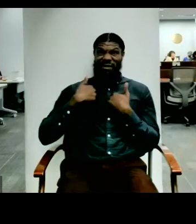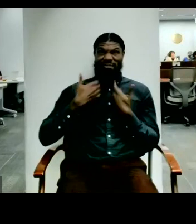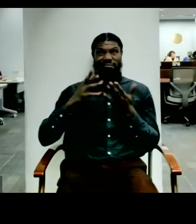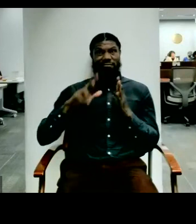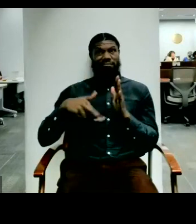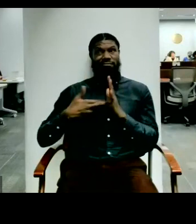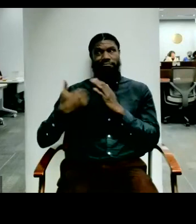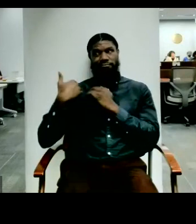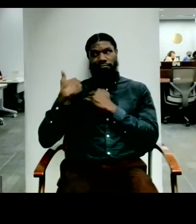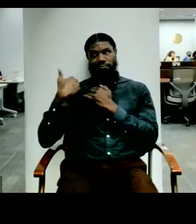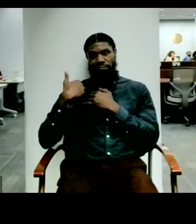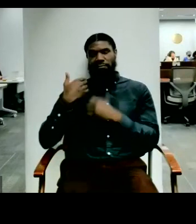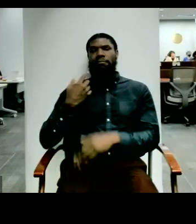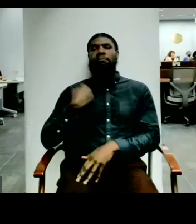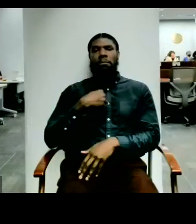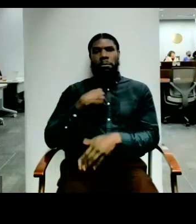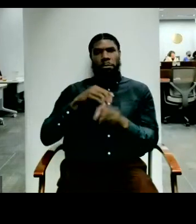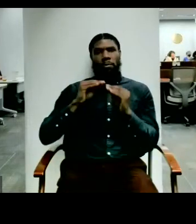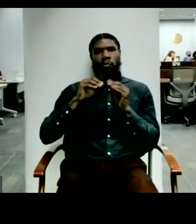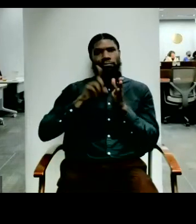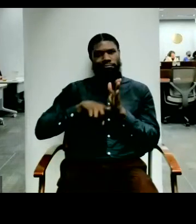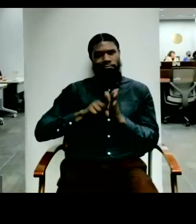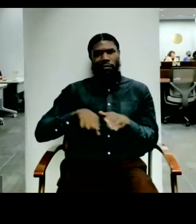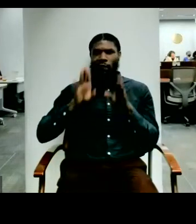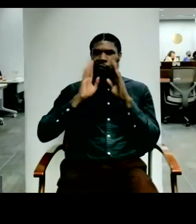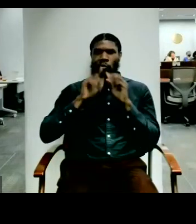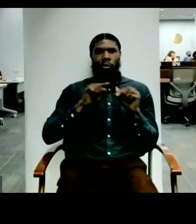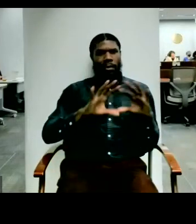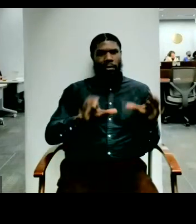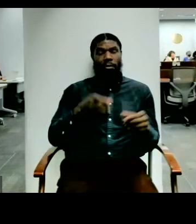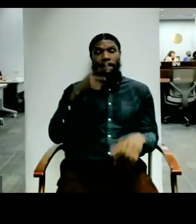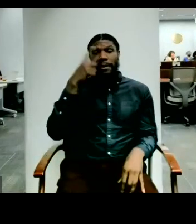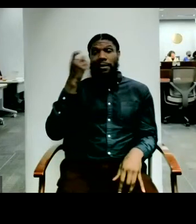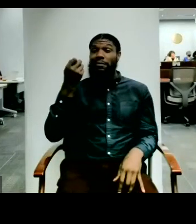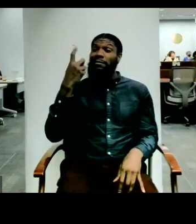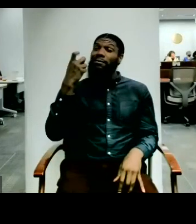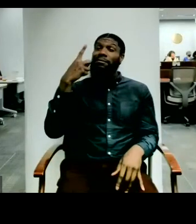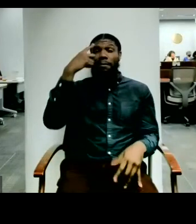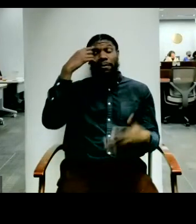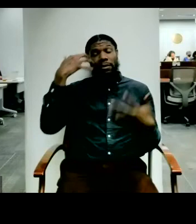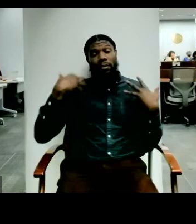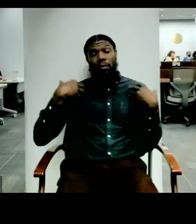We're doing more research and focus on them because mental health is so crucial.